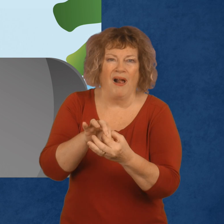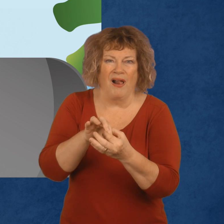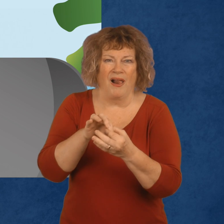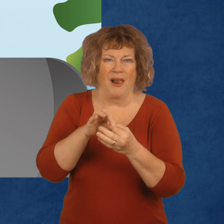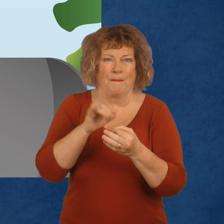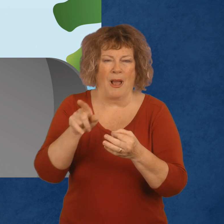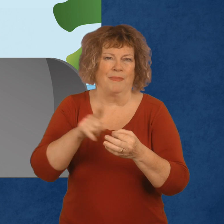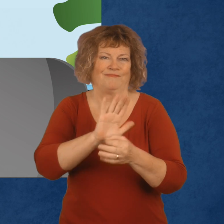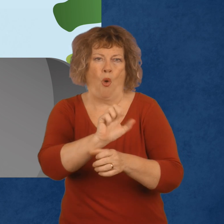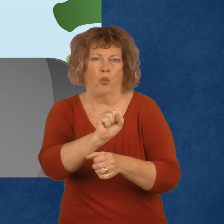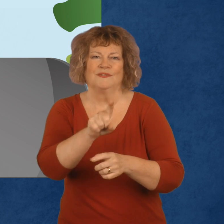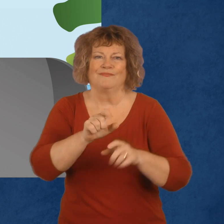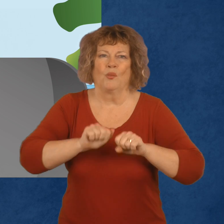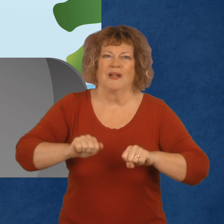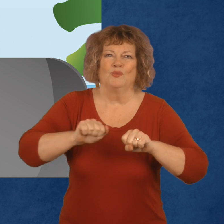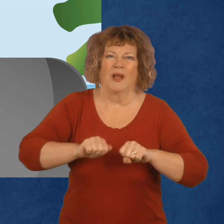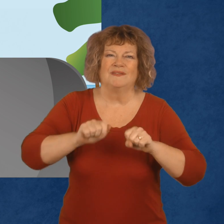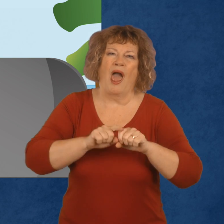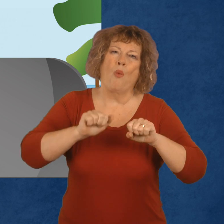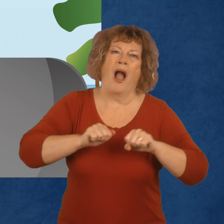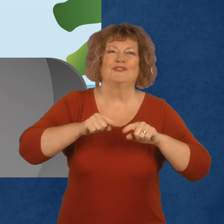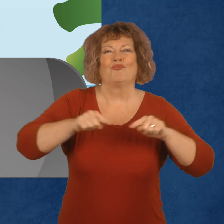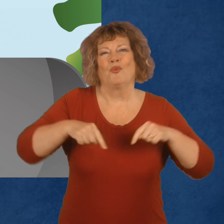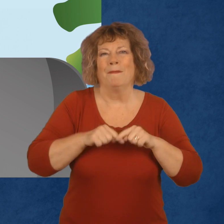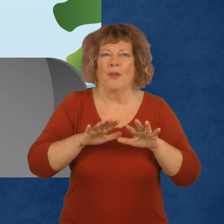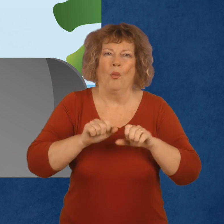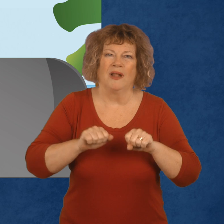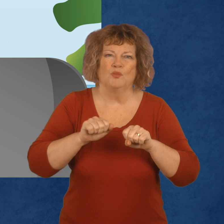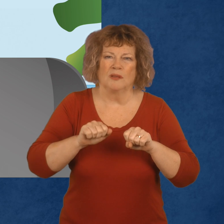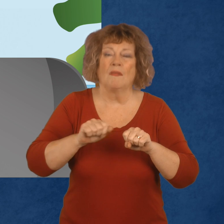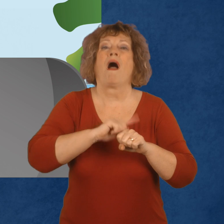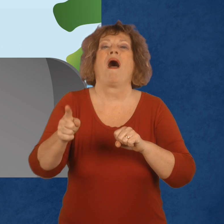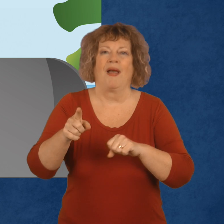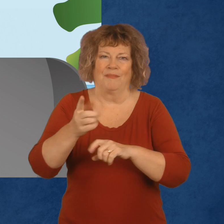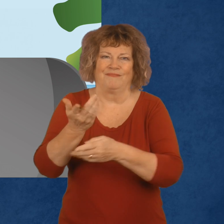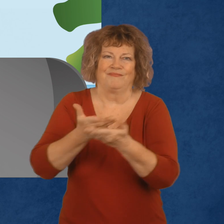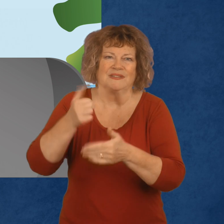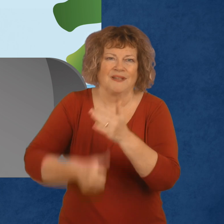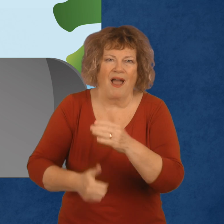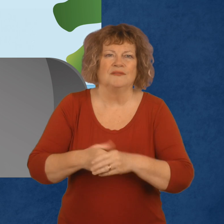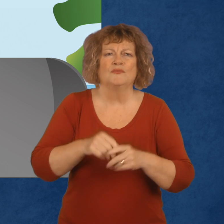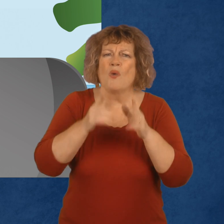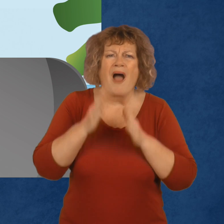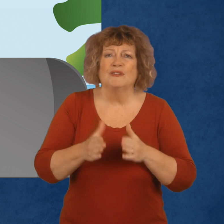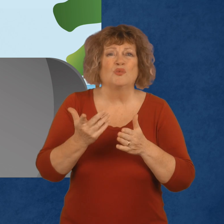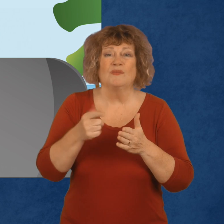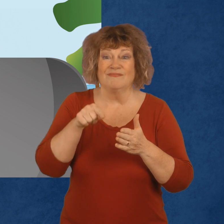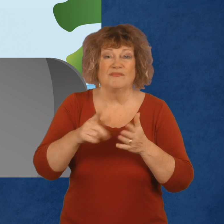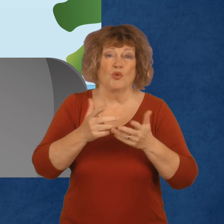You don’t have to do anything at this point, just stay near your screen. Sometimes hearings start later than expected.